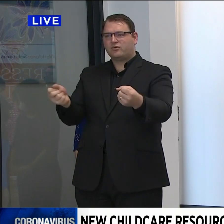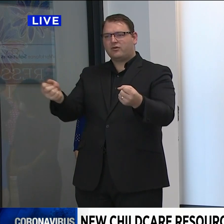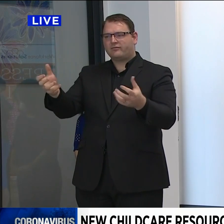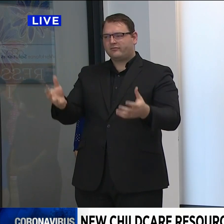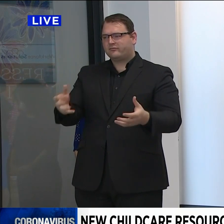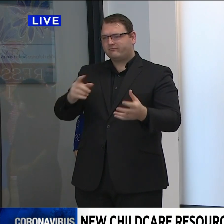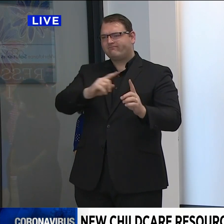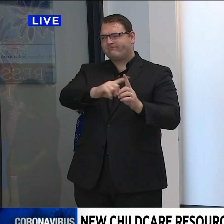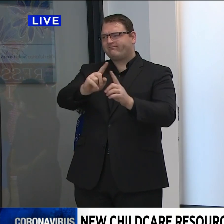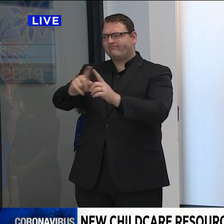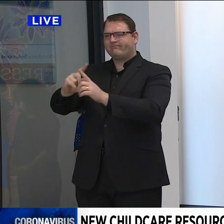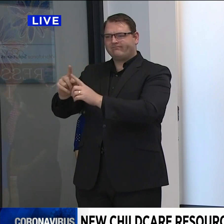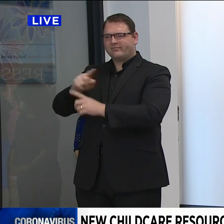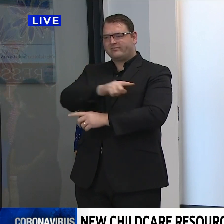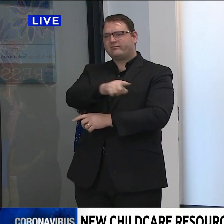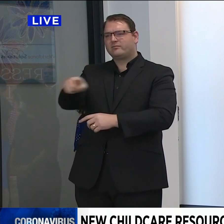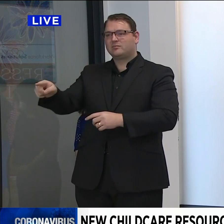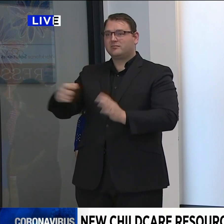health care and public out the employees natural bus drivers.